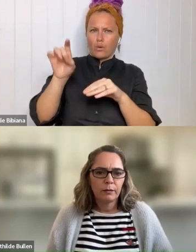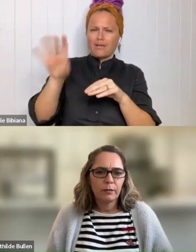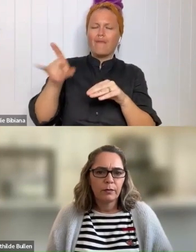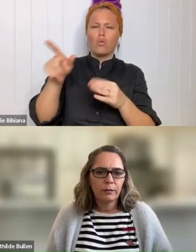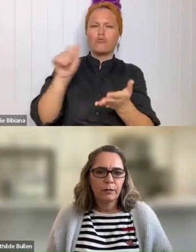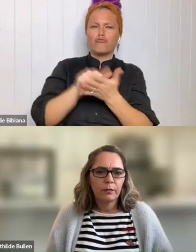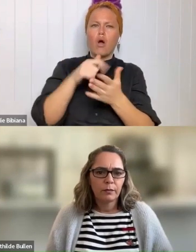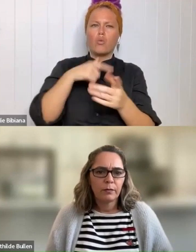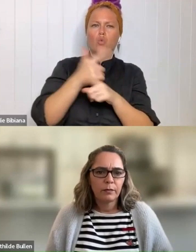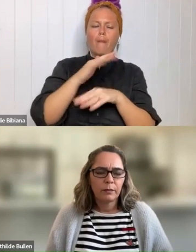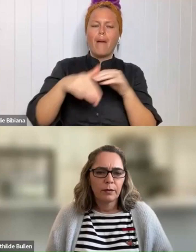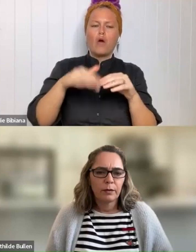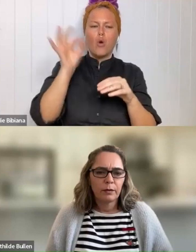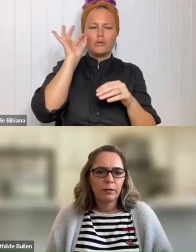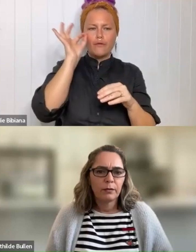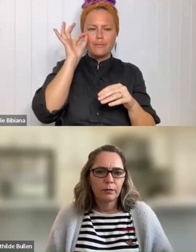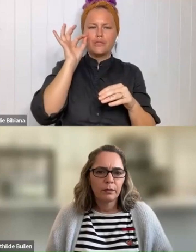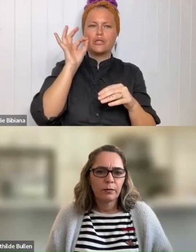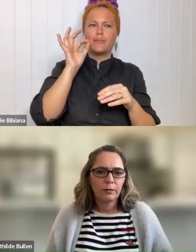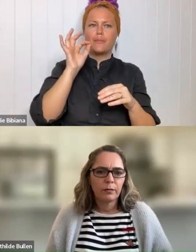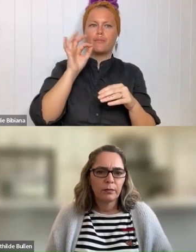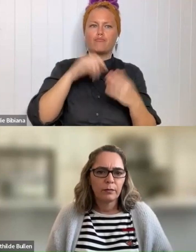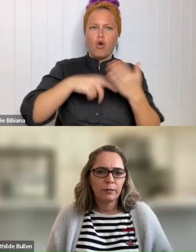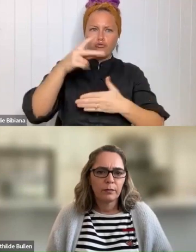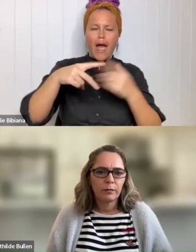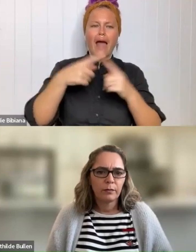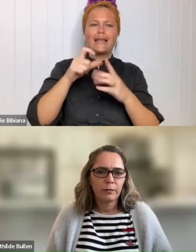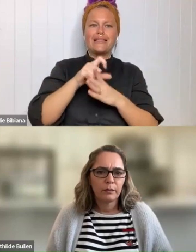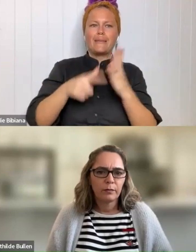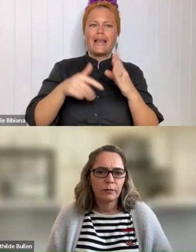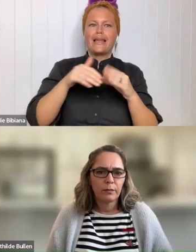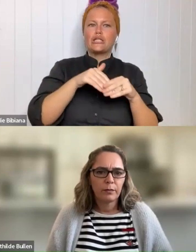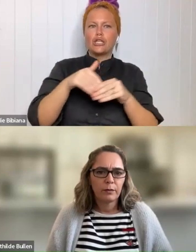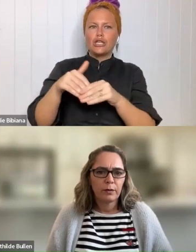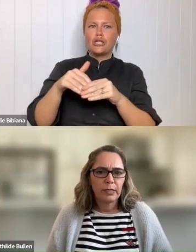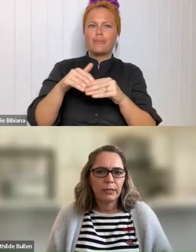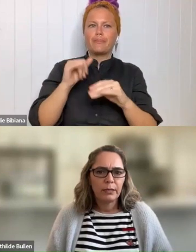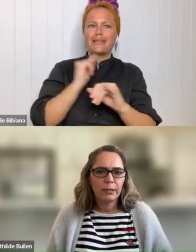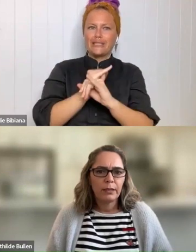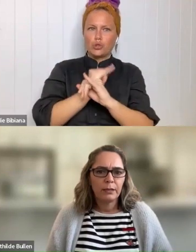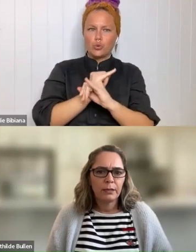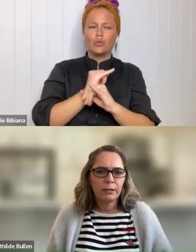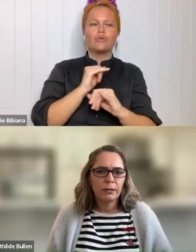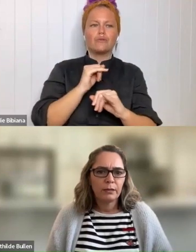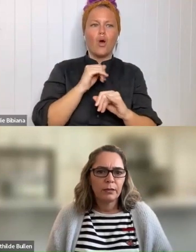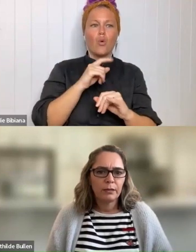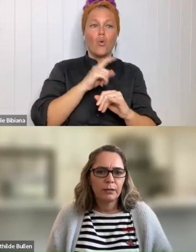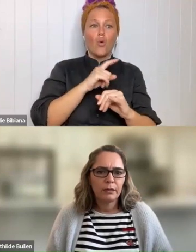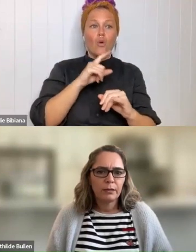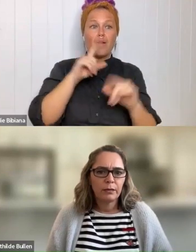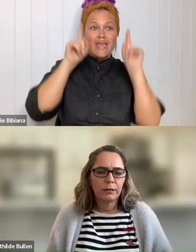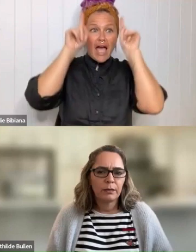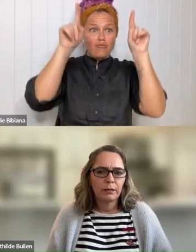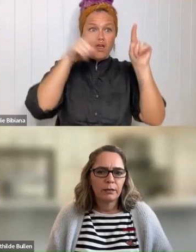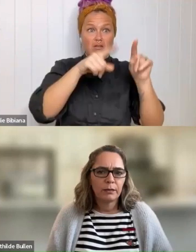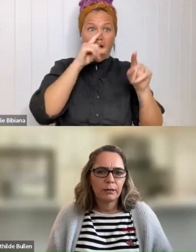about the observership program, and also the Disability Leadership Institute. So Caroline, should I throw to you to talk a little bit about